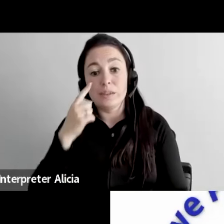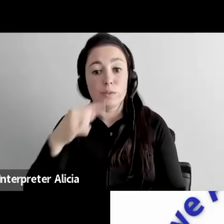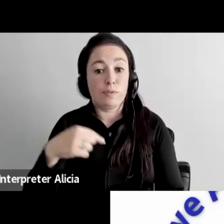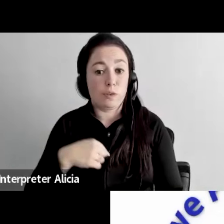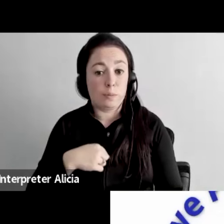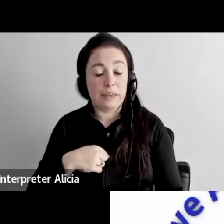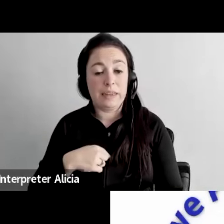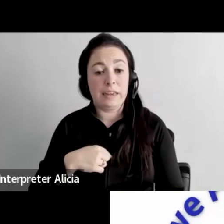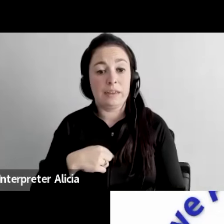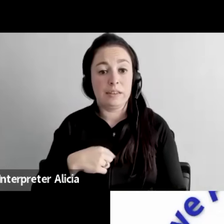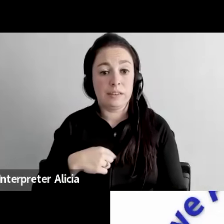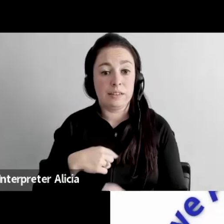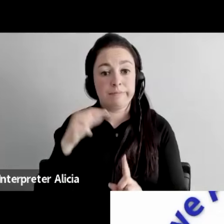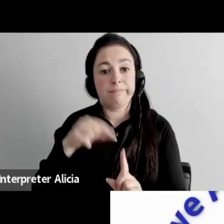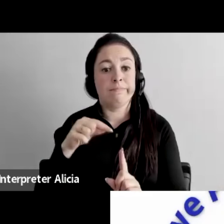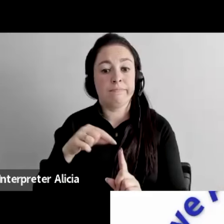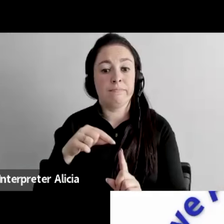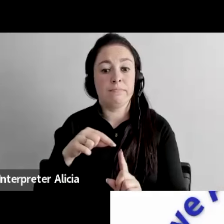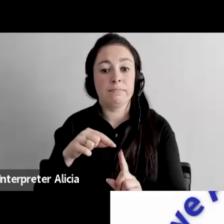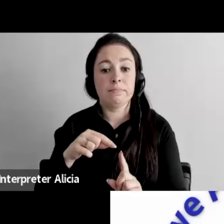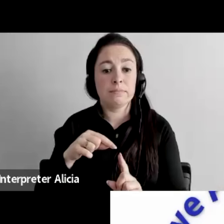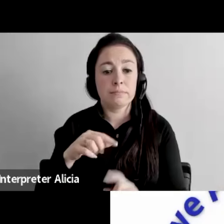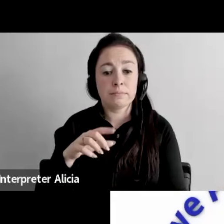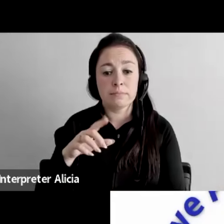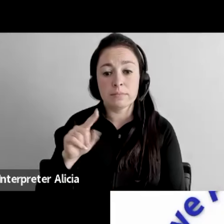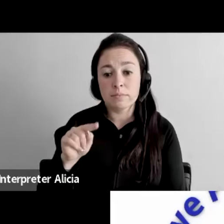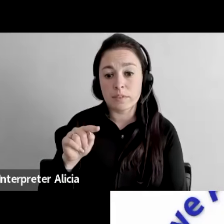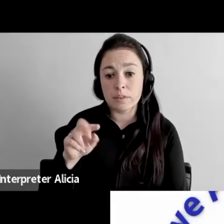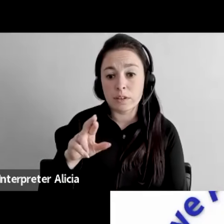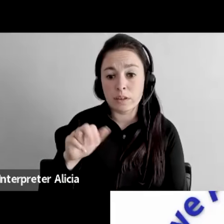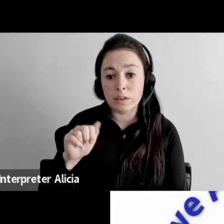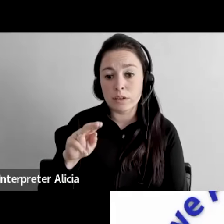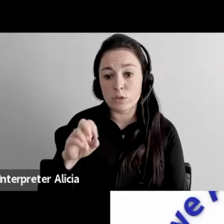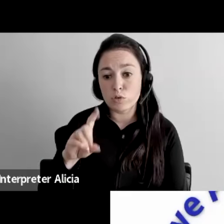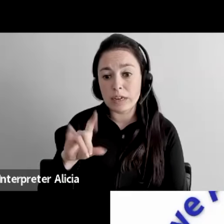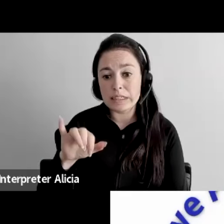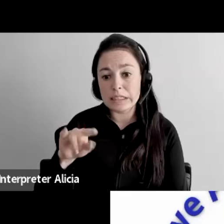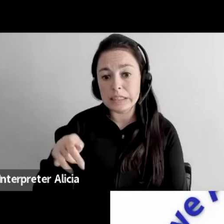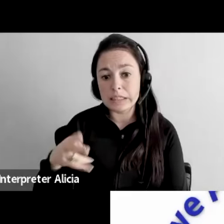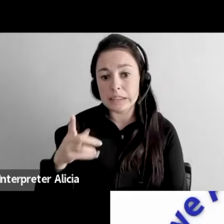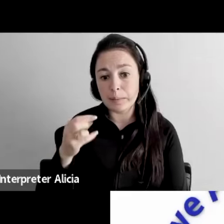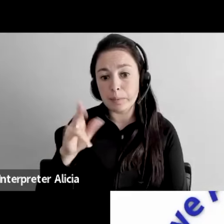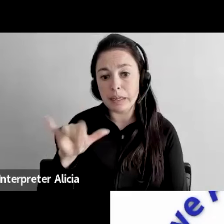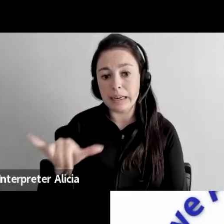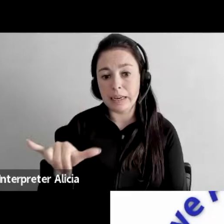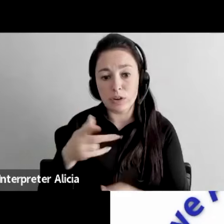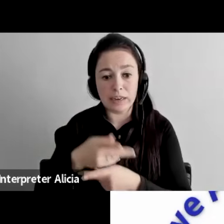thing is transdisciplinary care. So partnering with other parents with disabilities